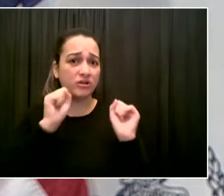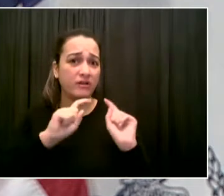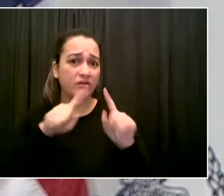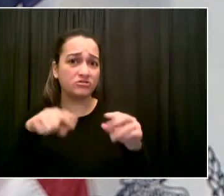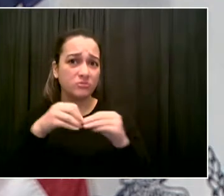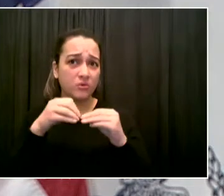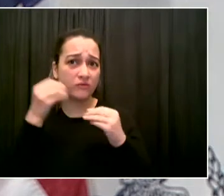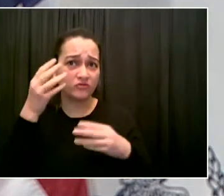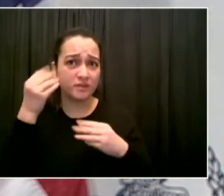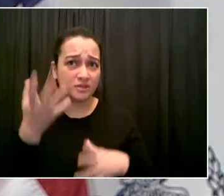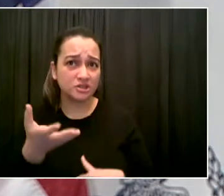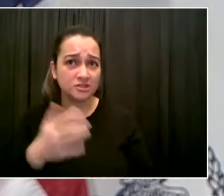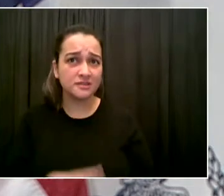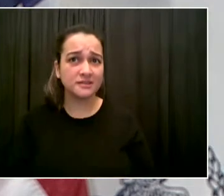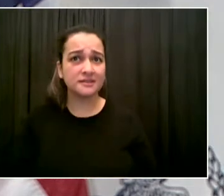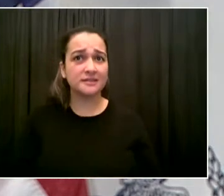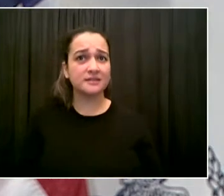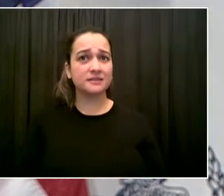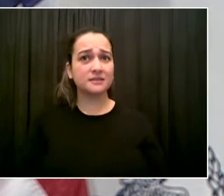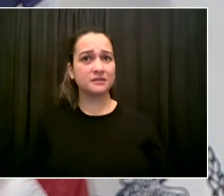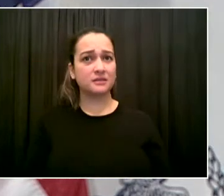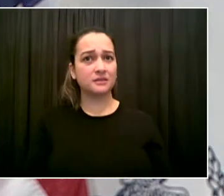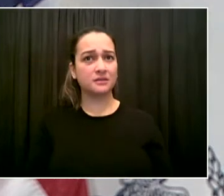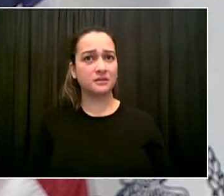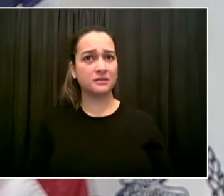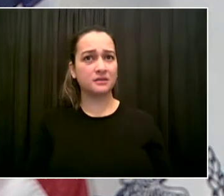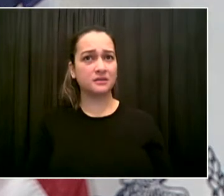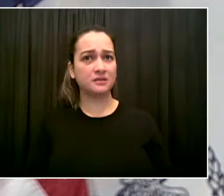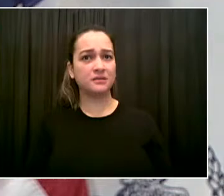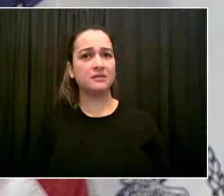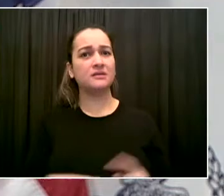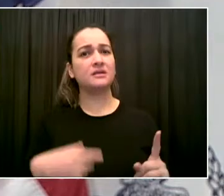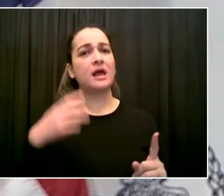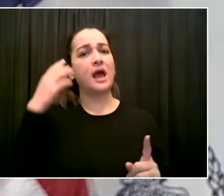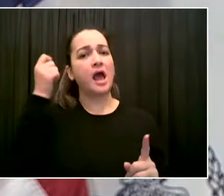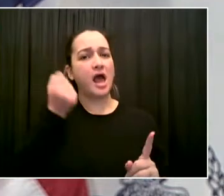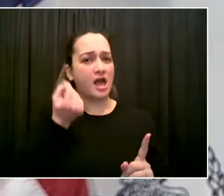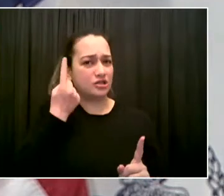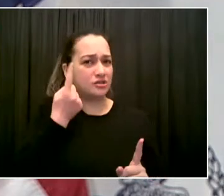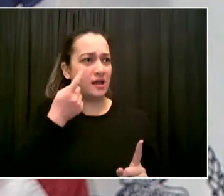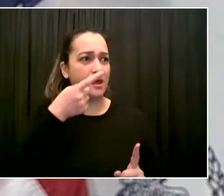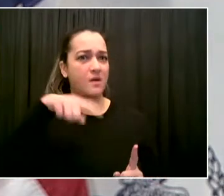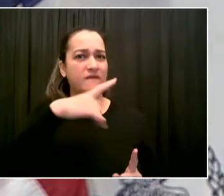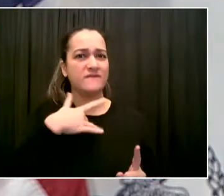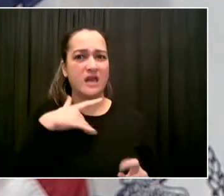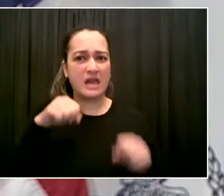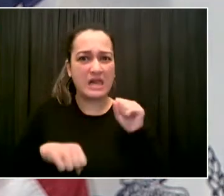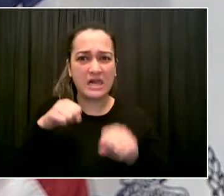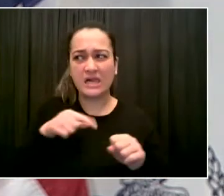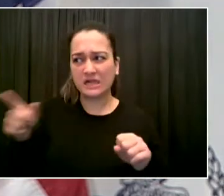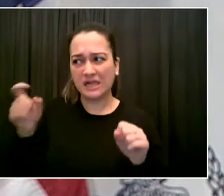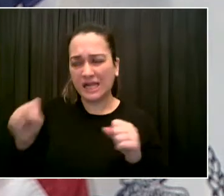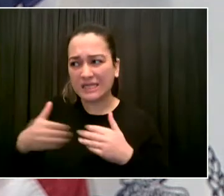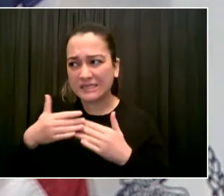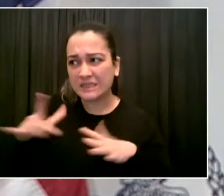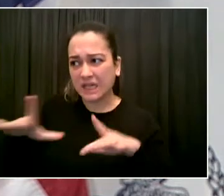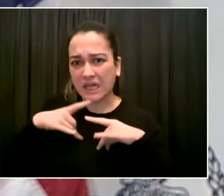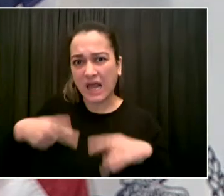ON WHY THAT ACTIVITY IS STILL CONSIDERED RISKYYH WEEALN L THE FOLKS IN THE CLASS WILL BE.